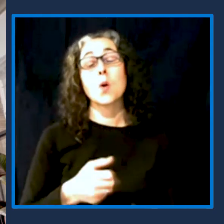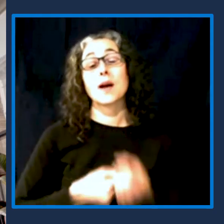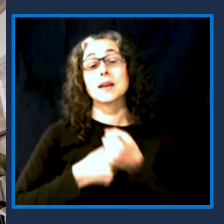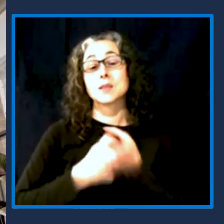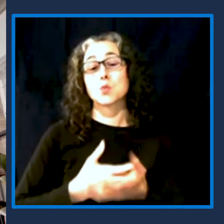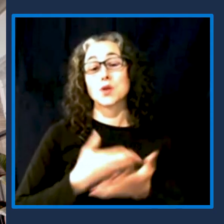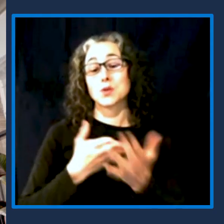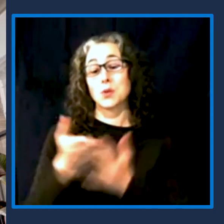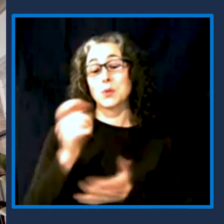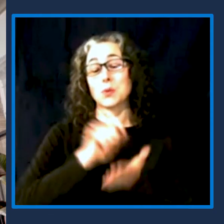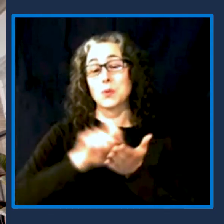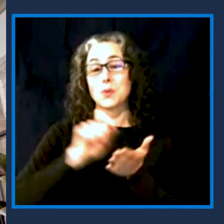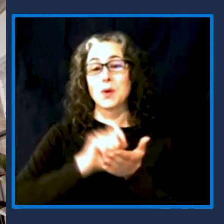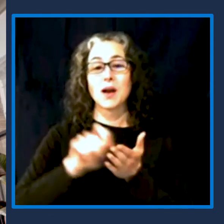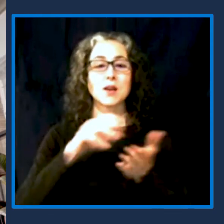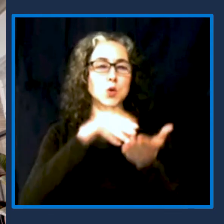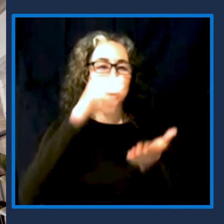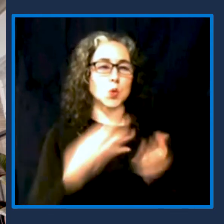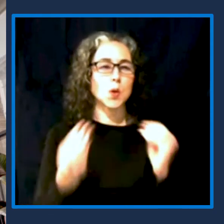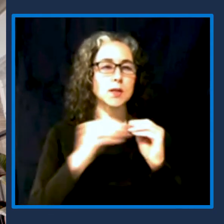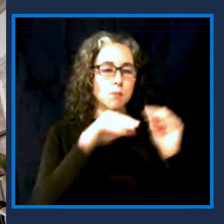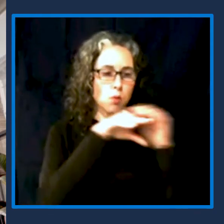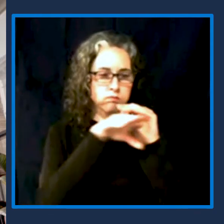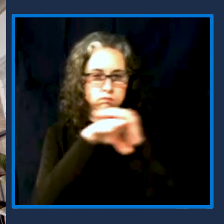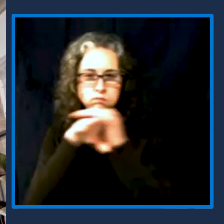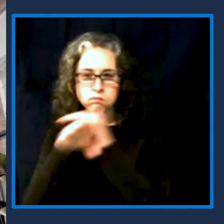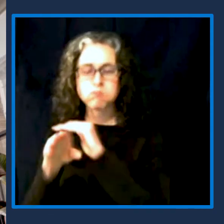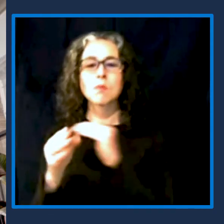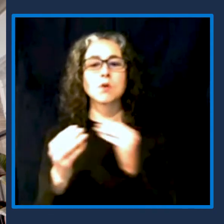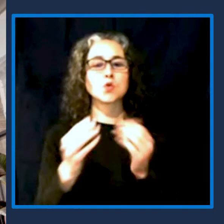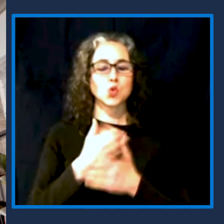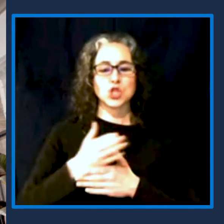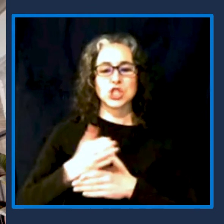allowing students to have multiple outlets to share their understanding of content and their